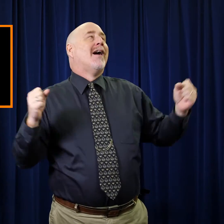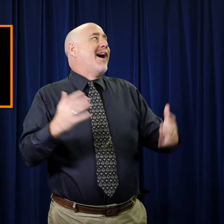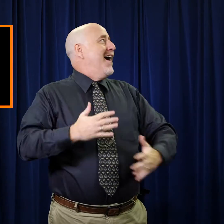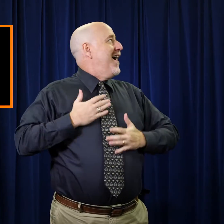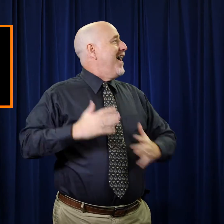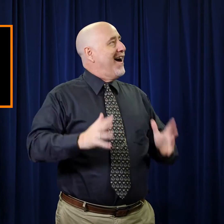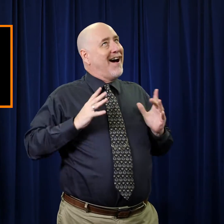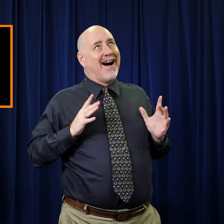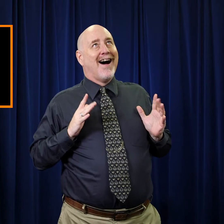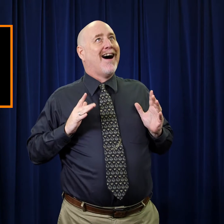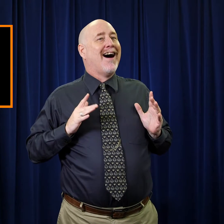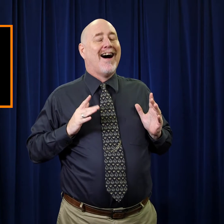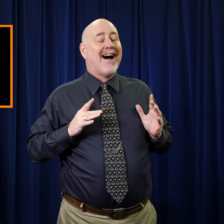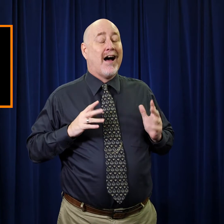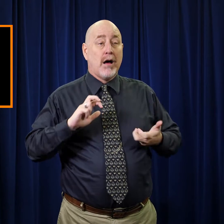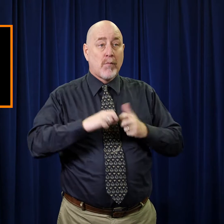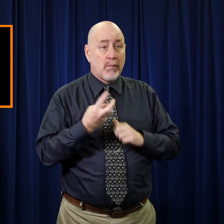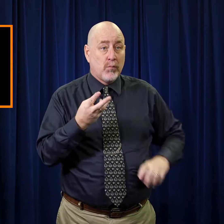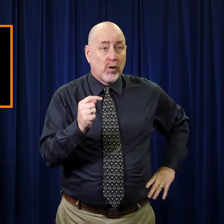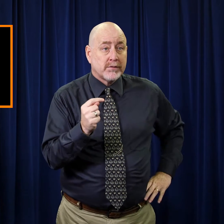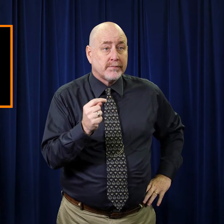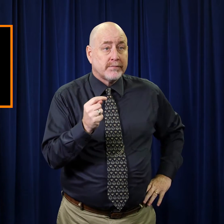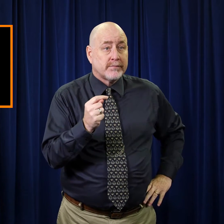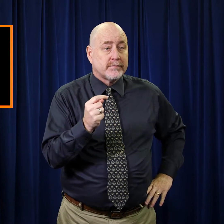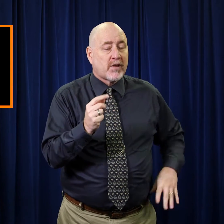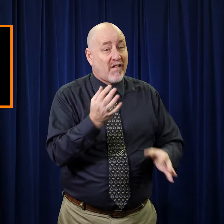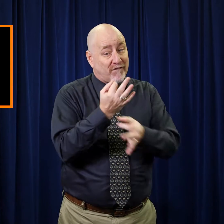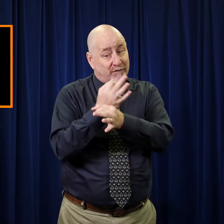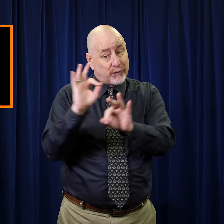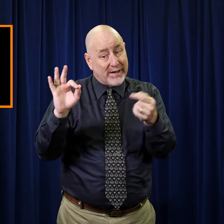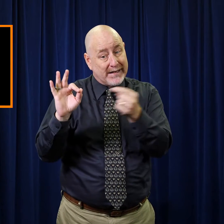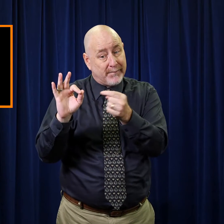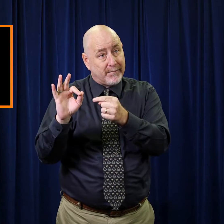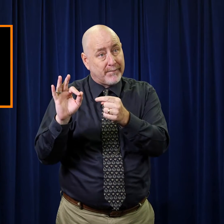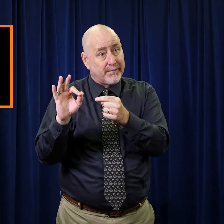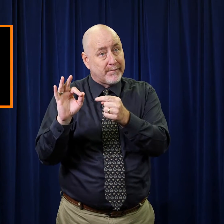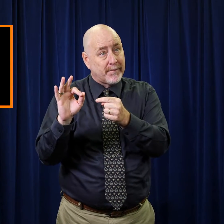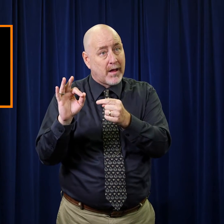breathing the air of freedom. But the problem is that freedom has to have